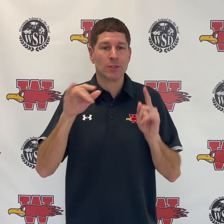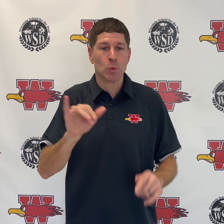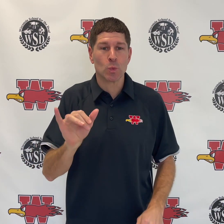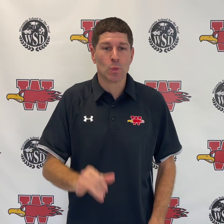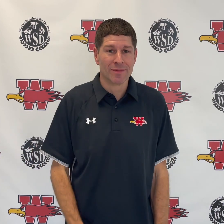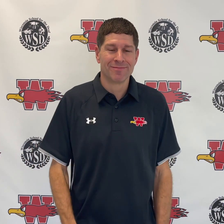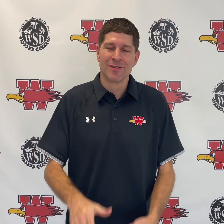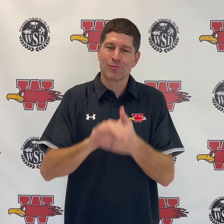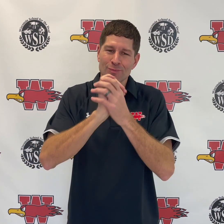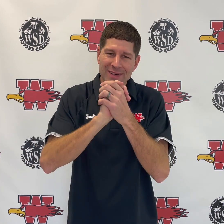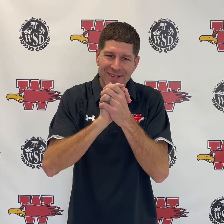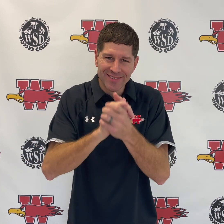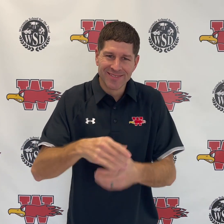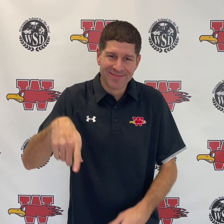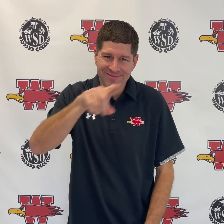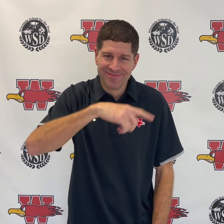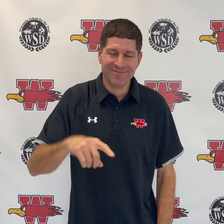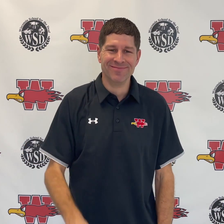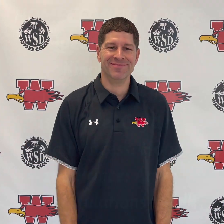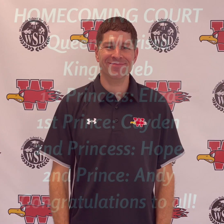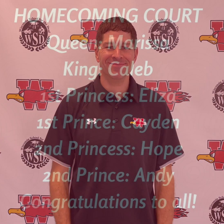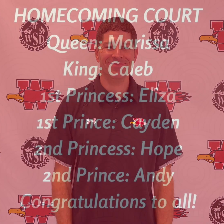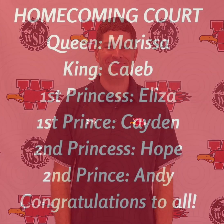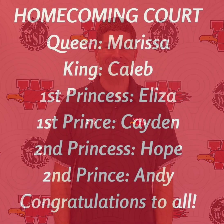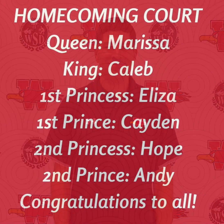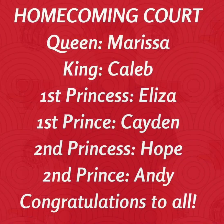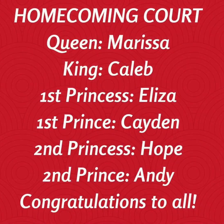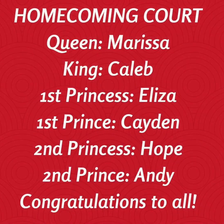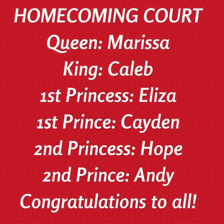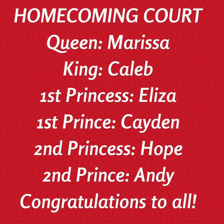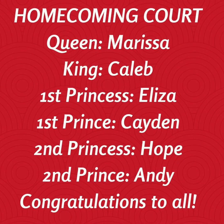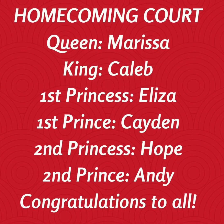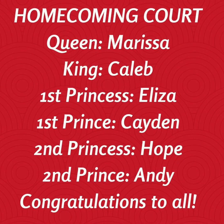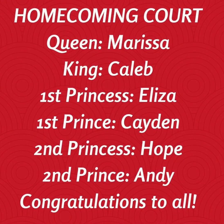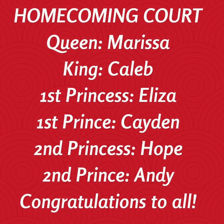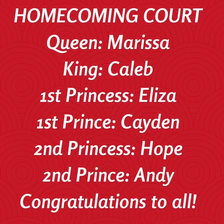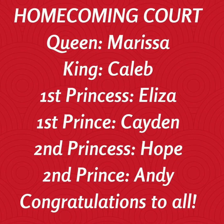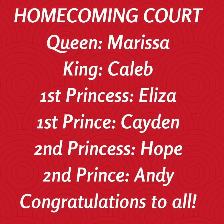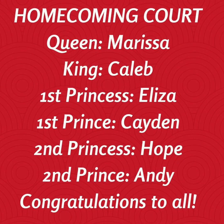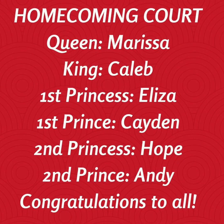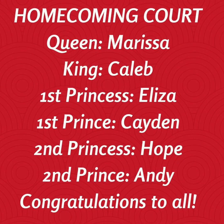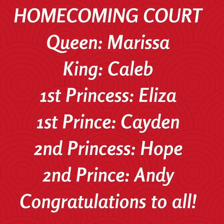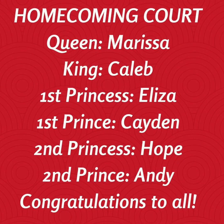king and queen announcements. Here are some pictures of the court and Red and White Day: